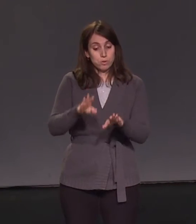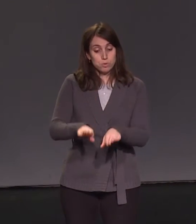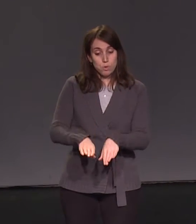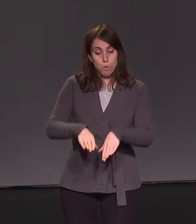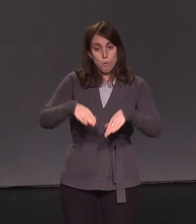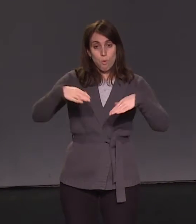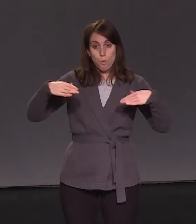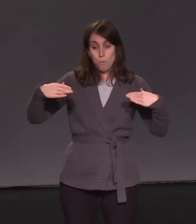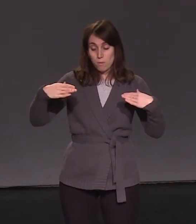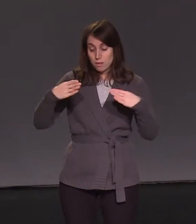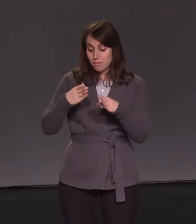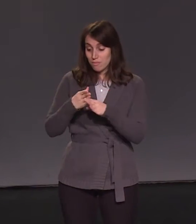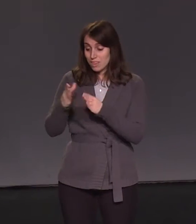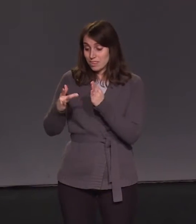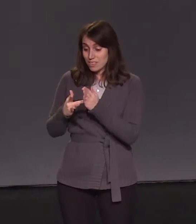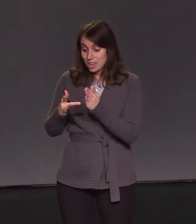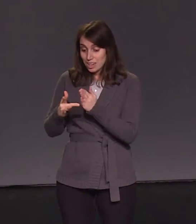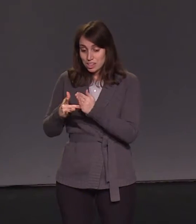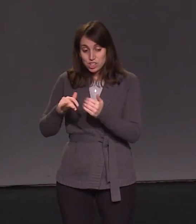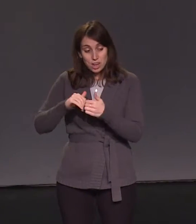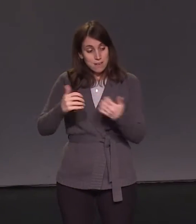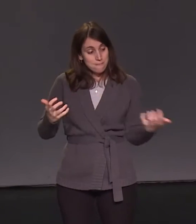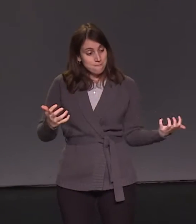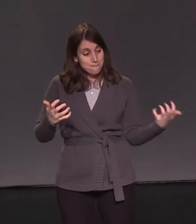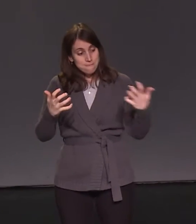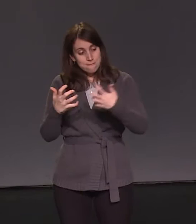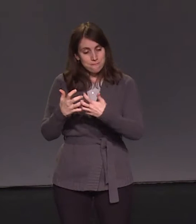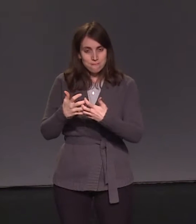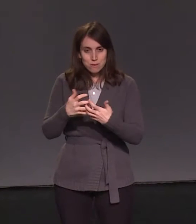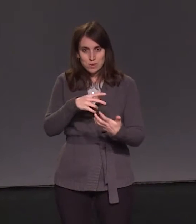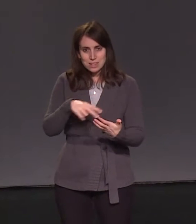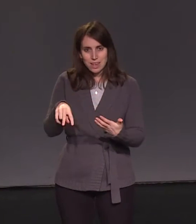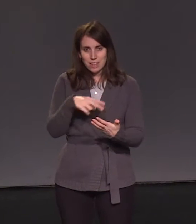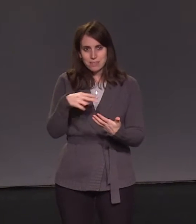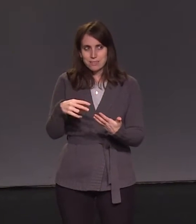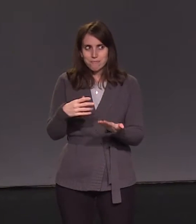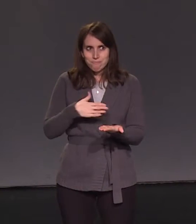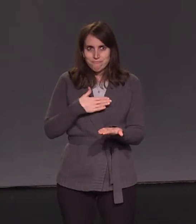I’m really pleased to introduce this livestreamed conversation about the future of dance in